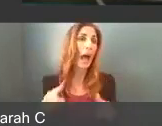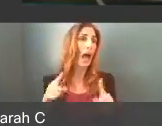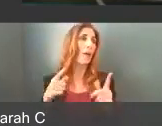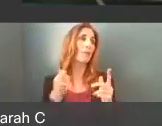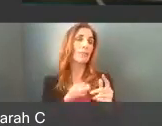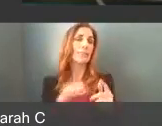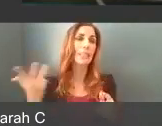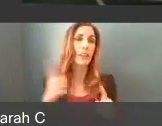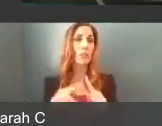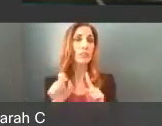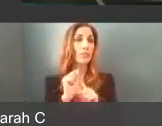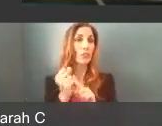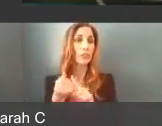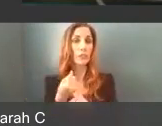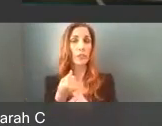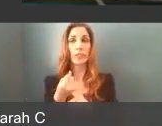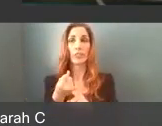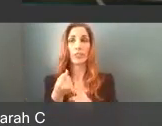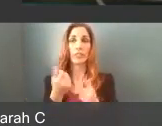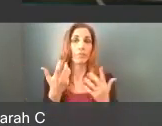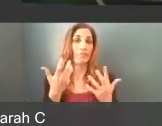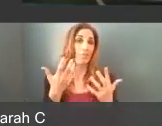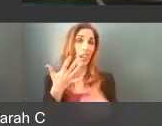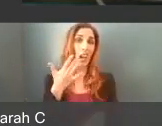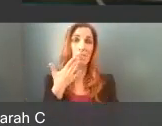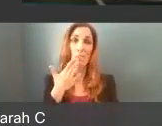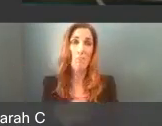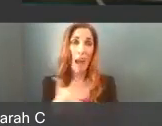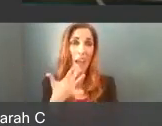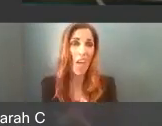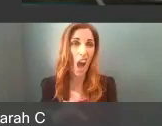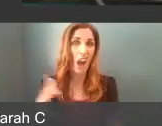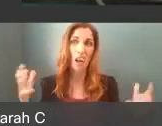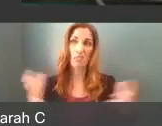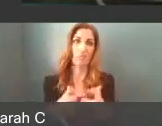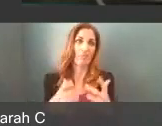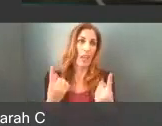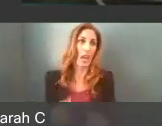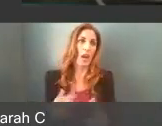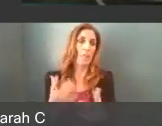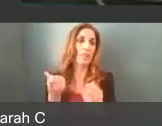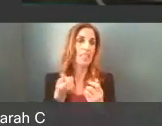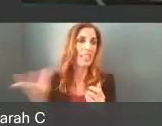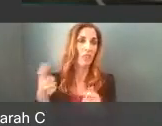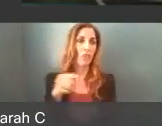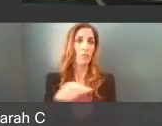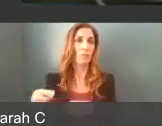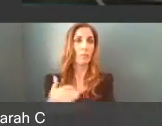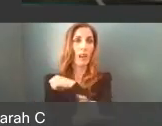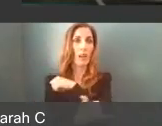and a lot of bad luck here in the County. A couple of those individuals who came back sick